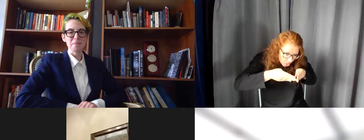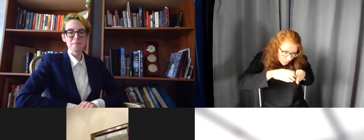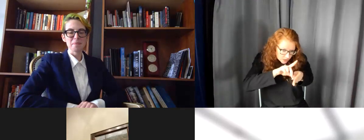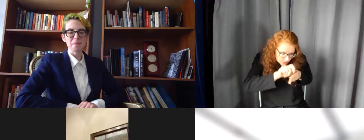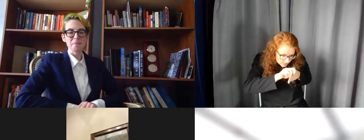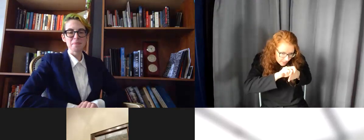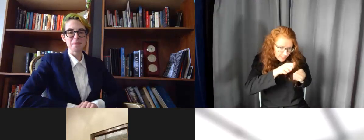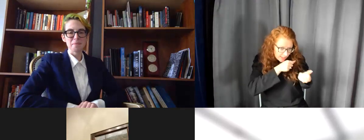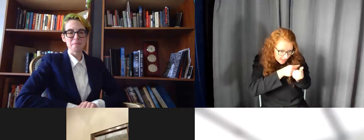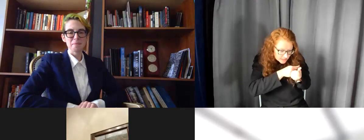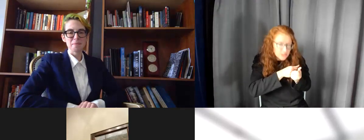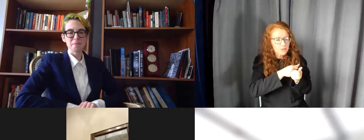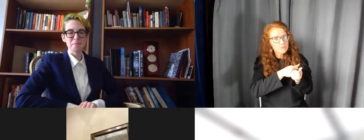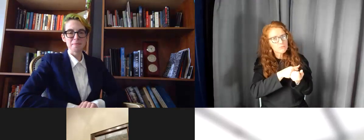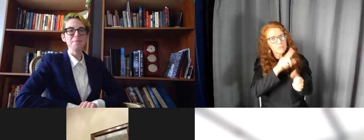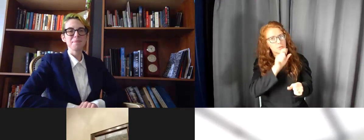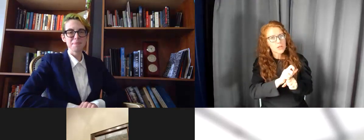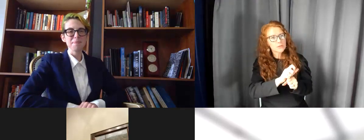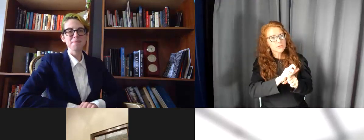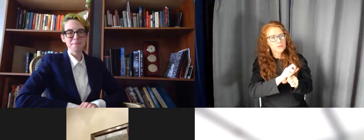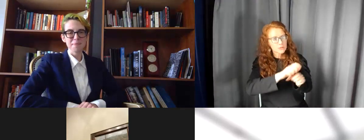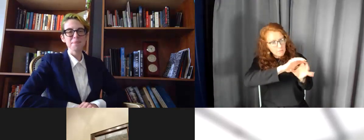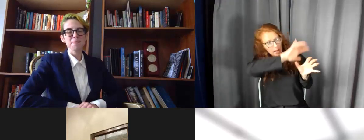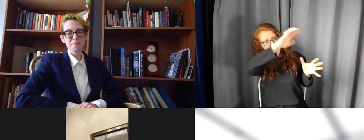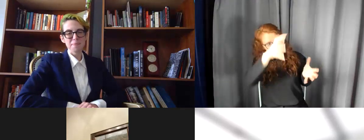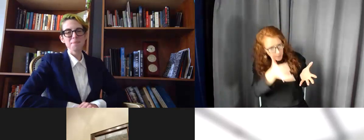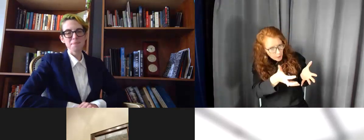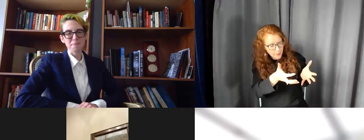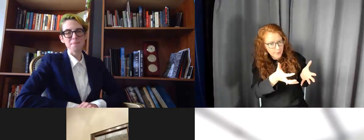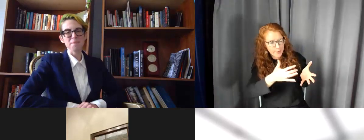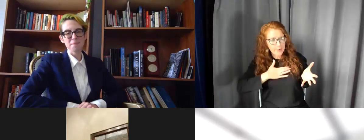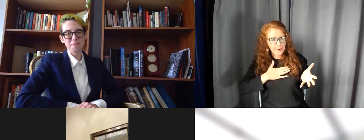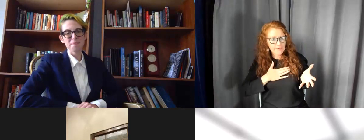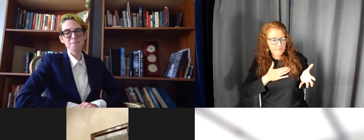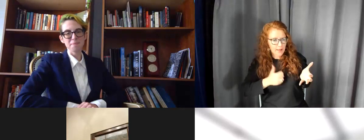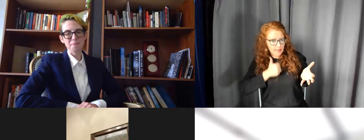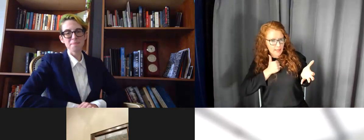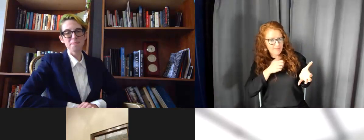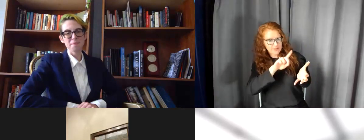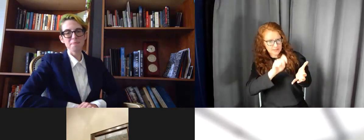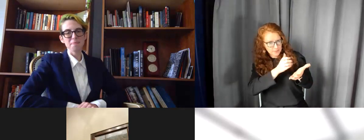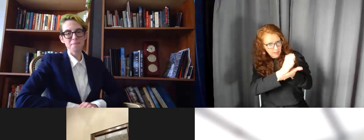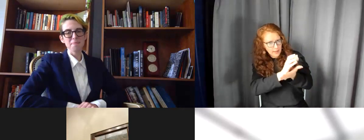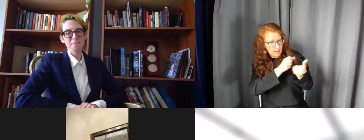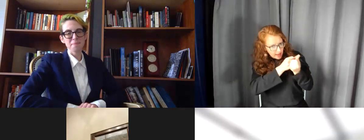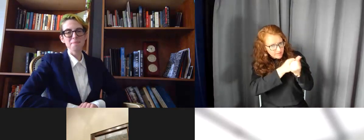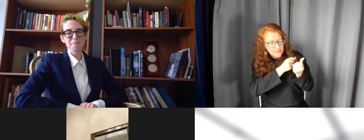Jordan Radford: huge part of my world that disability, justice, is in my life because a disabled person.